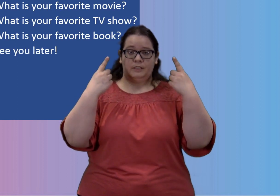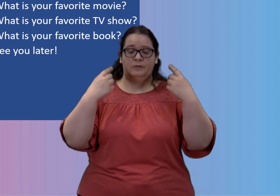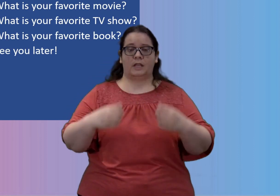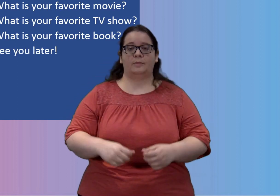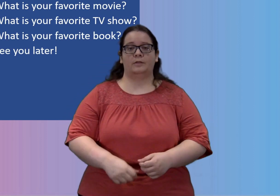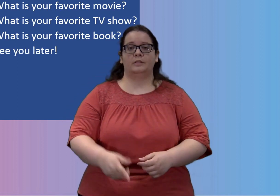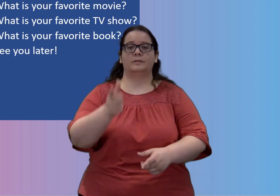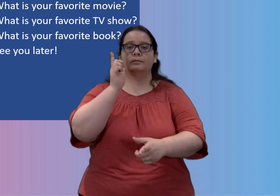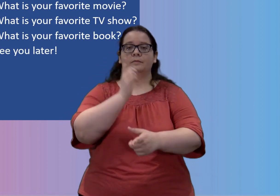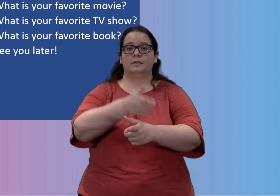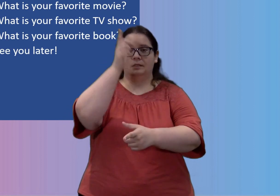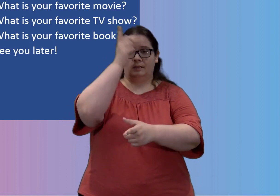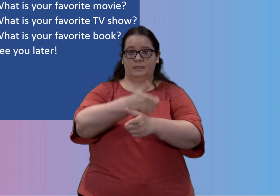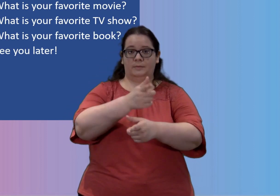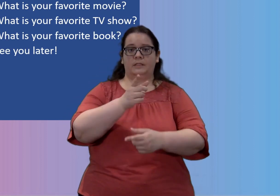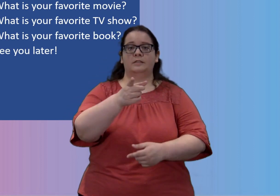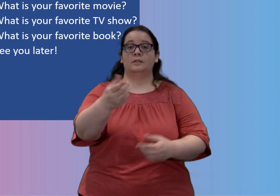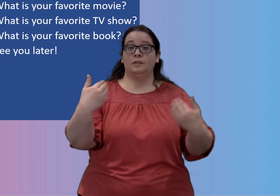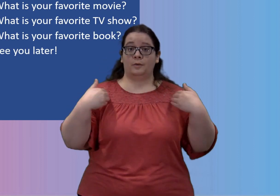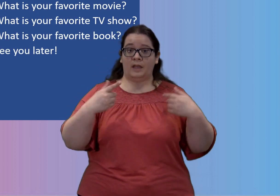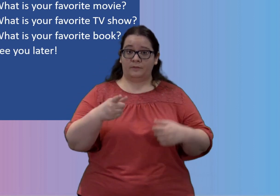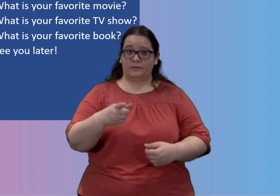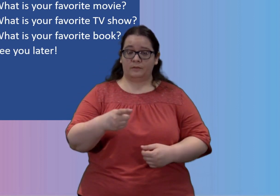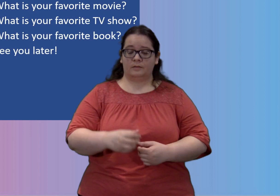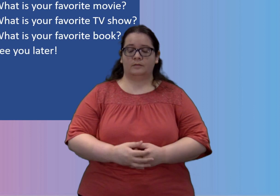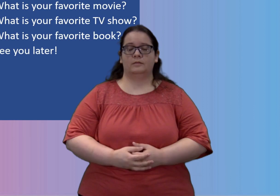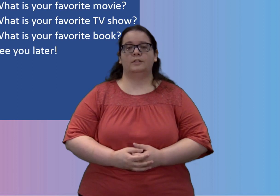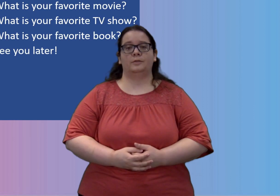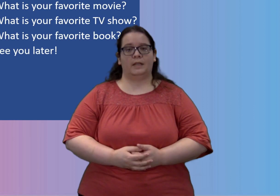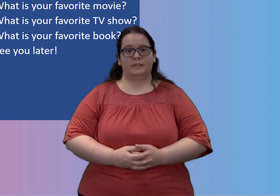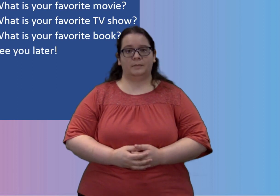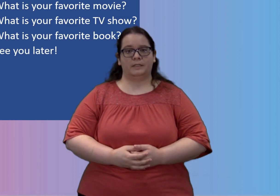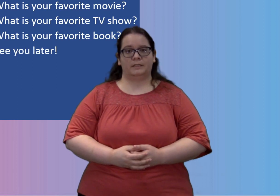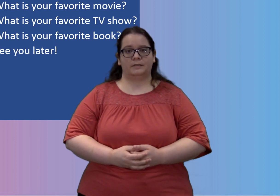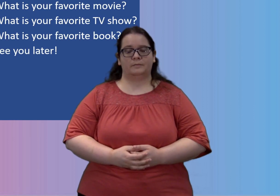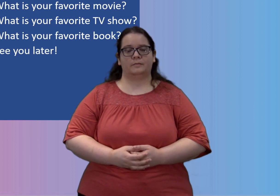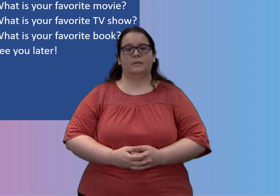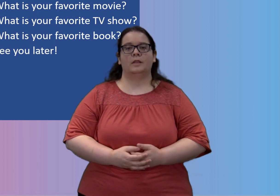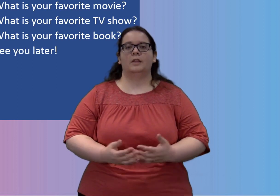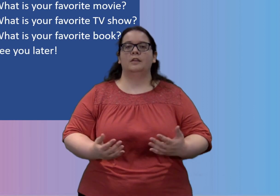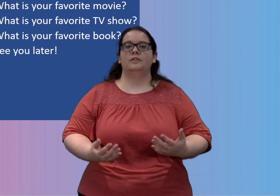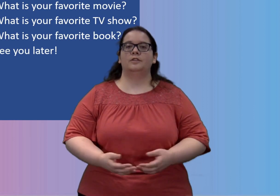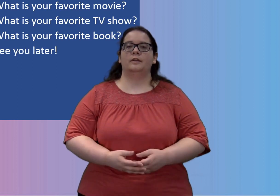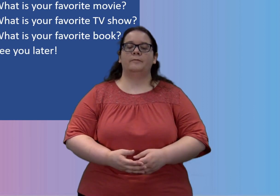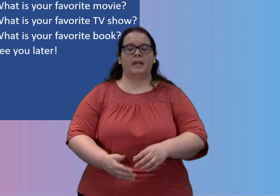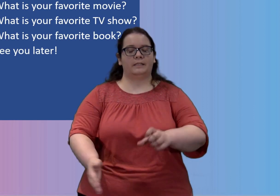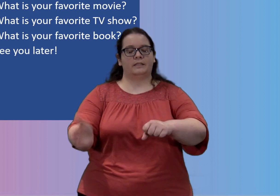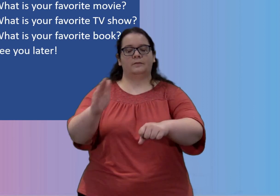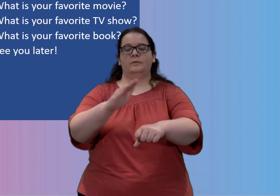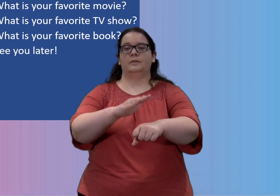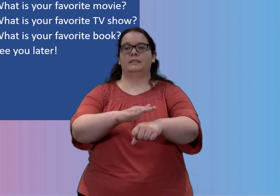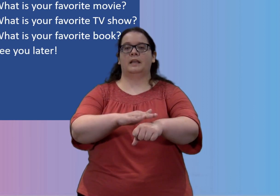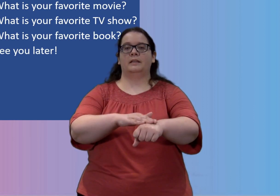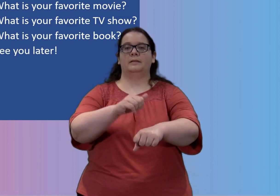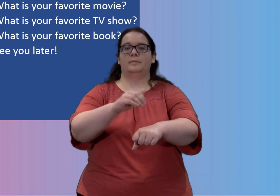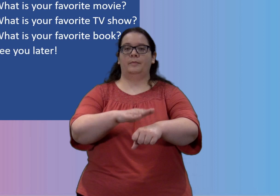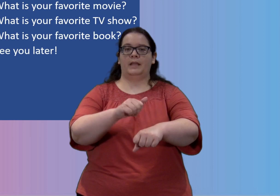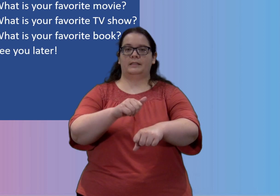those eyebrows. Siblings you have? Do you have siblings? Do you have pets? You do the sign pets,